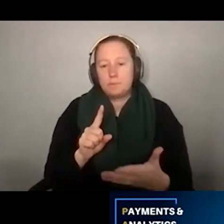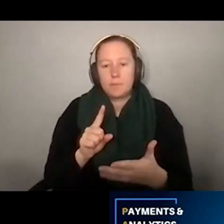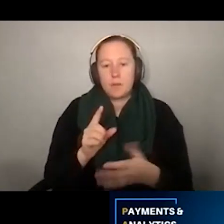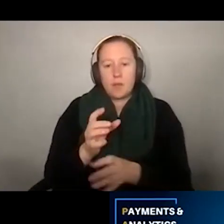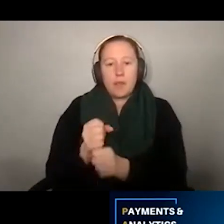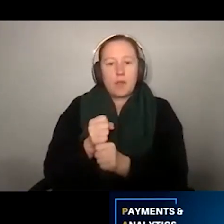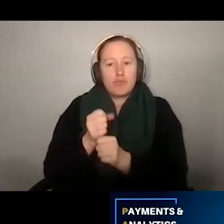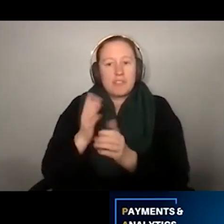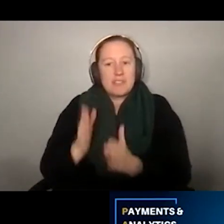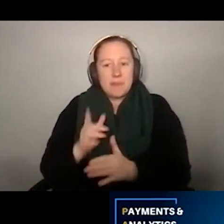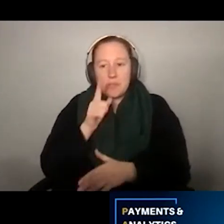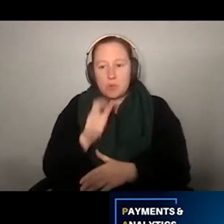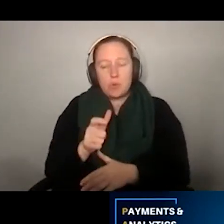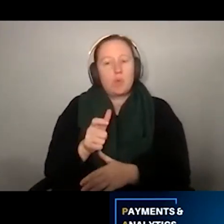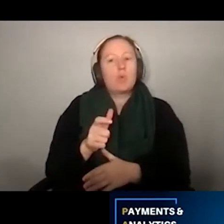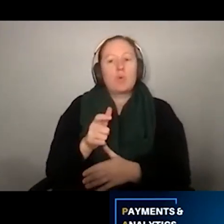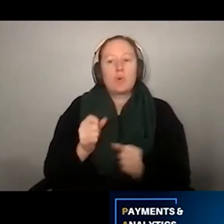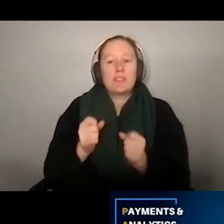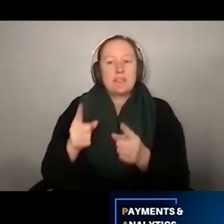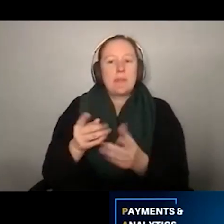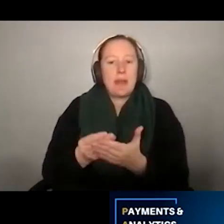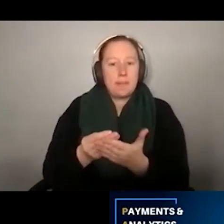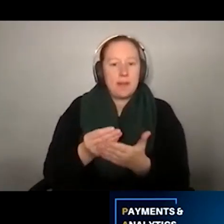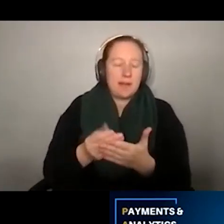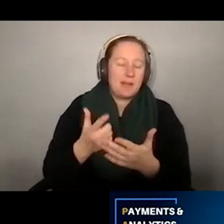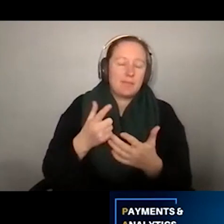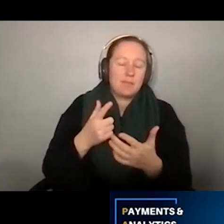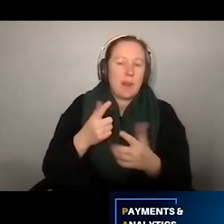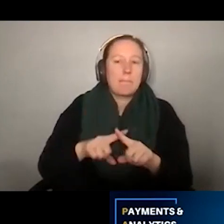draw down funds on existing awards on a limited basis.